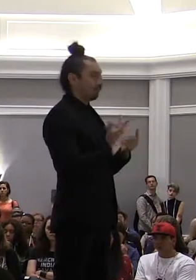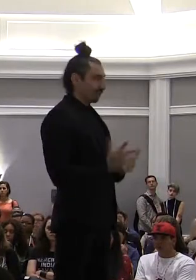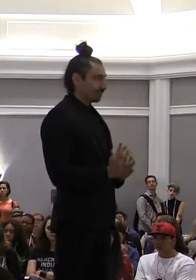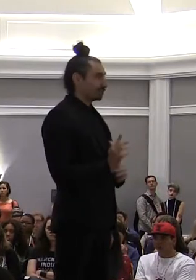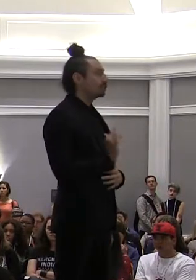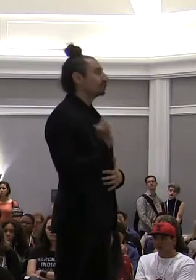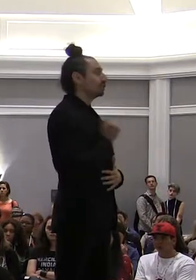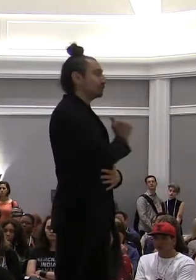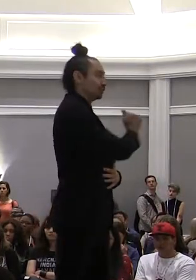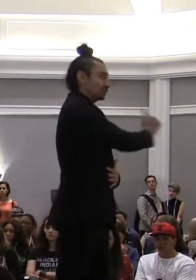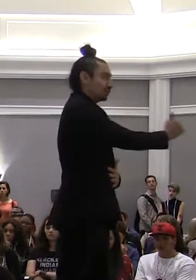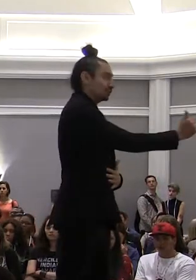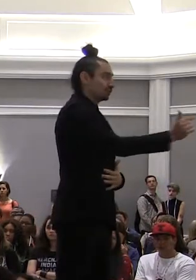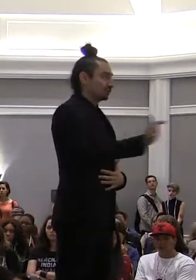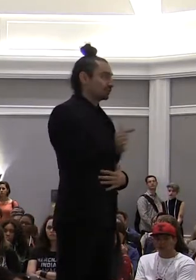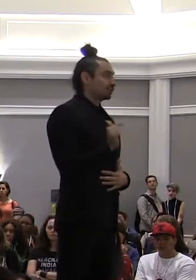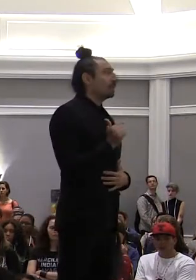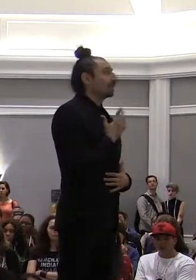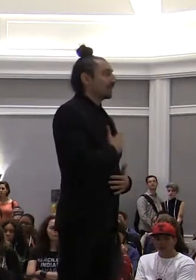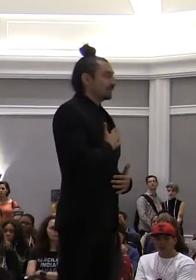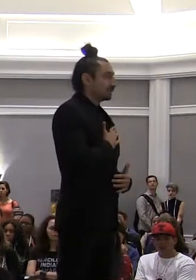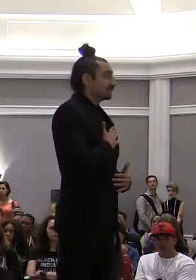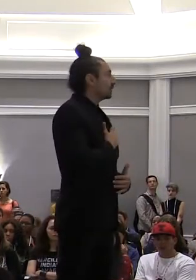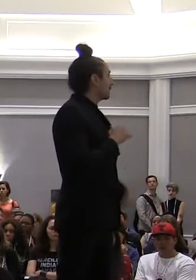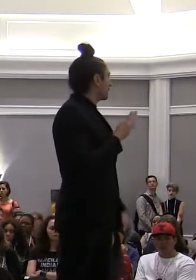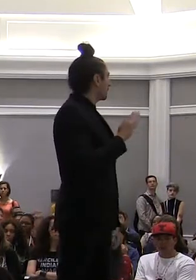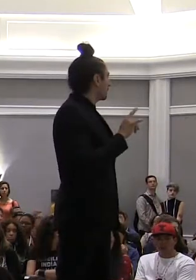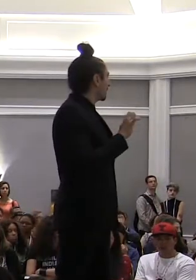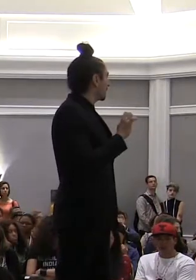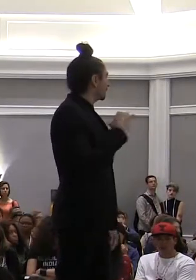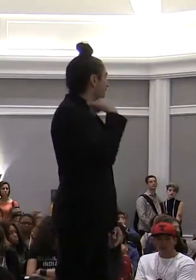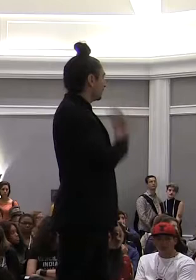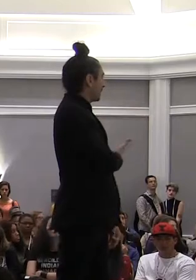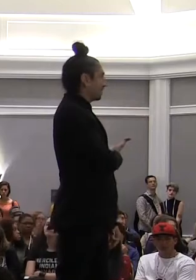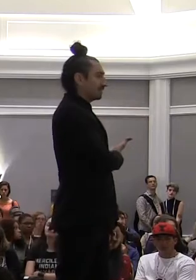So Trend Workshops. where is Blake? Hurray!